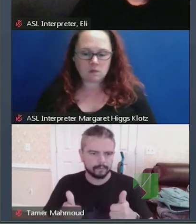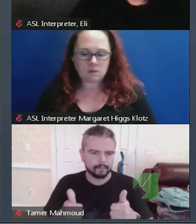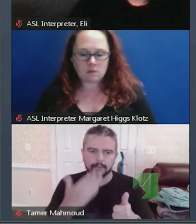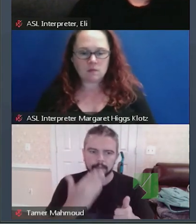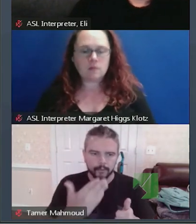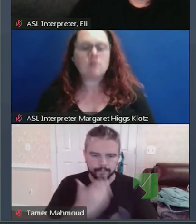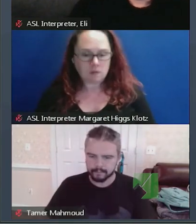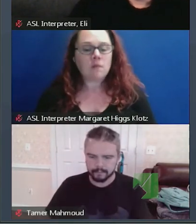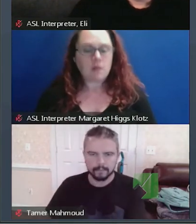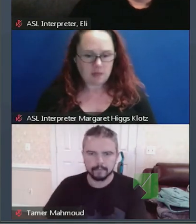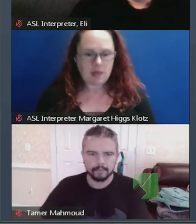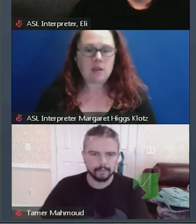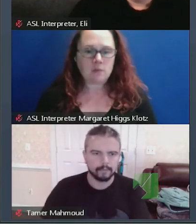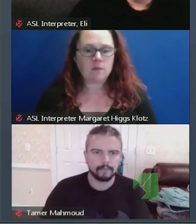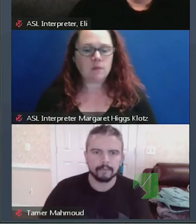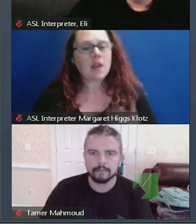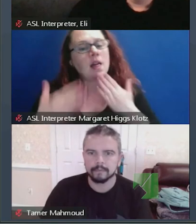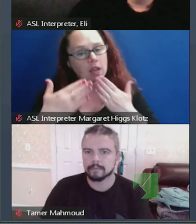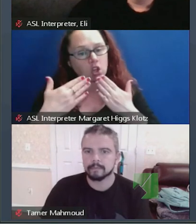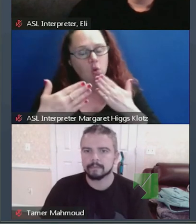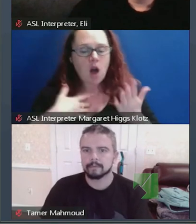I will take this opportunity to say, thank you to Mr.